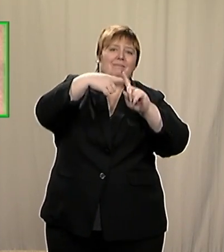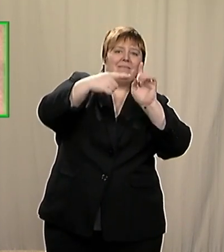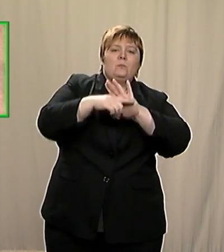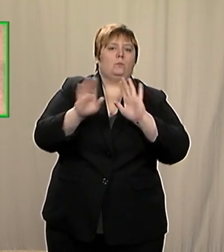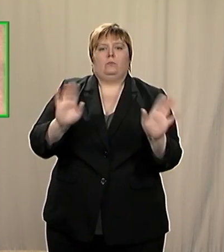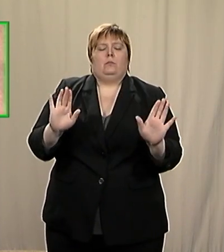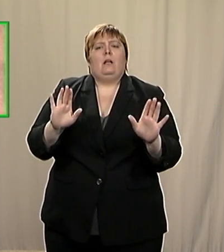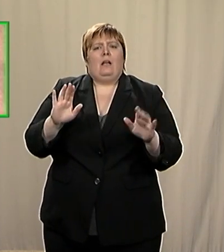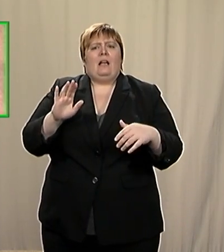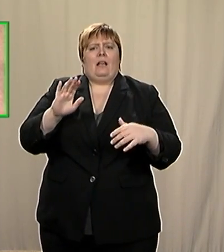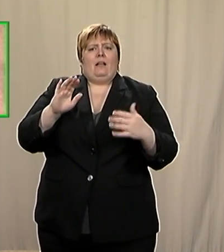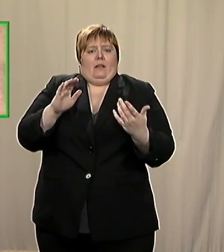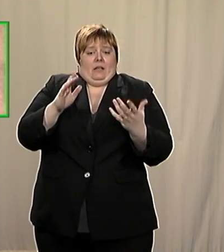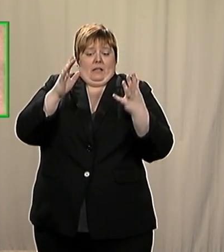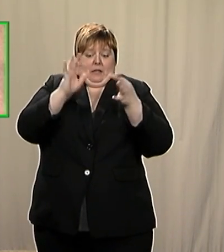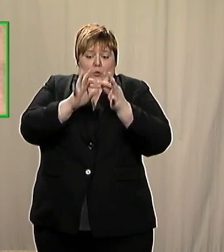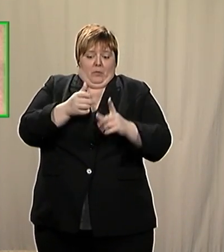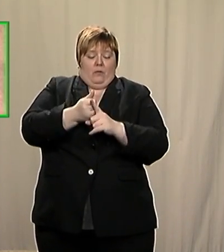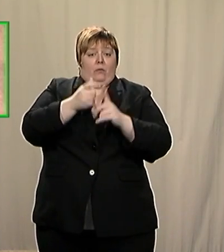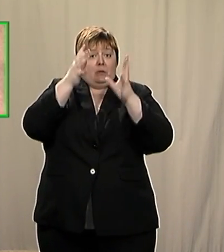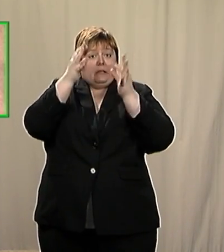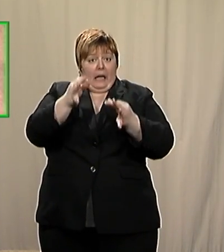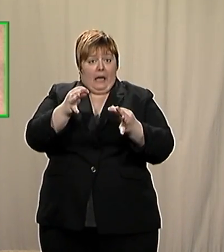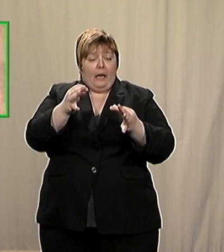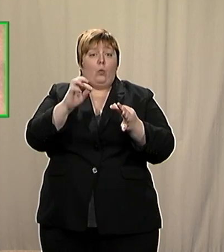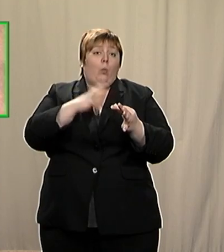It's how they're choosing to present themselves